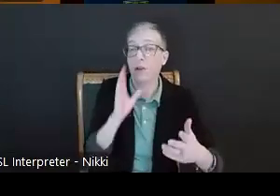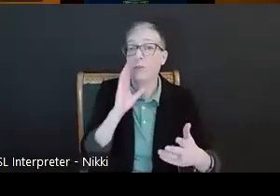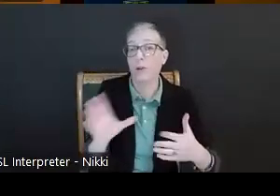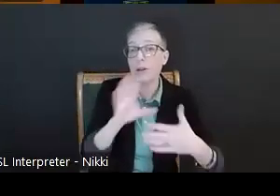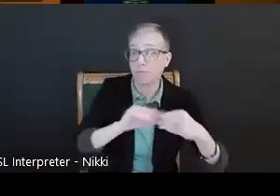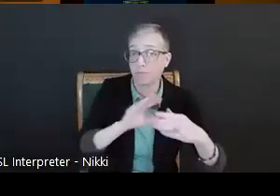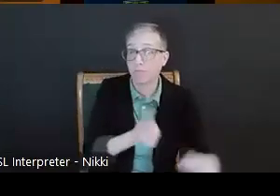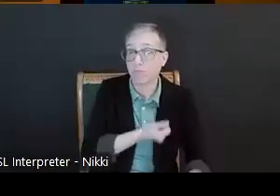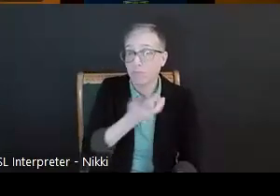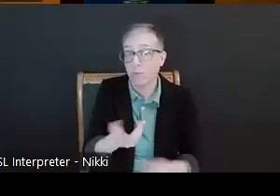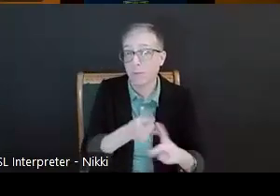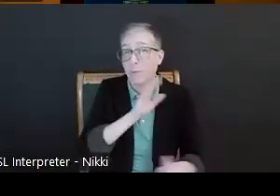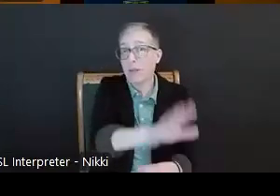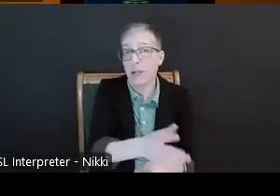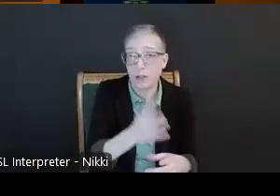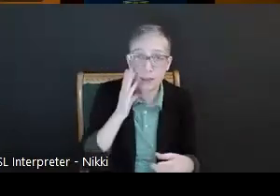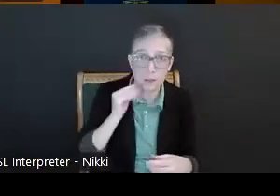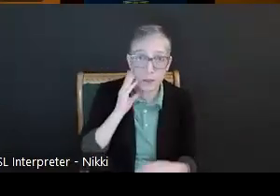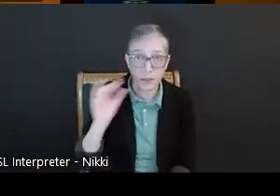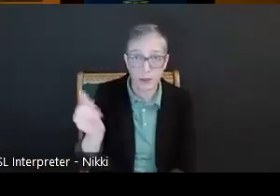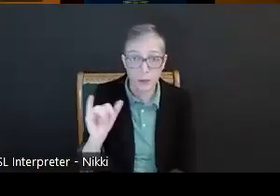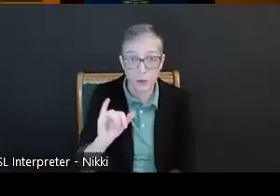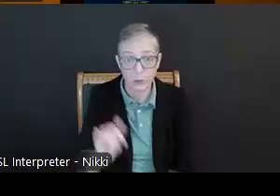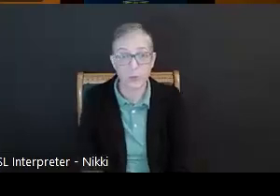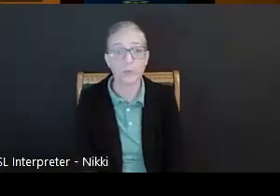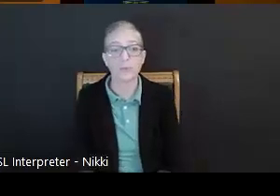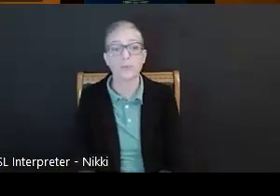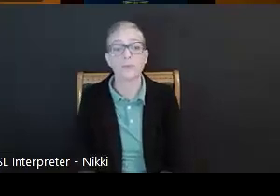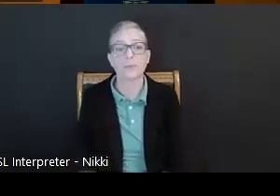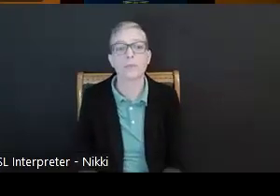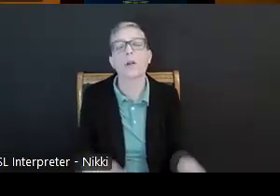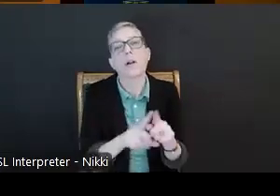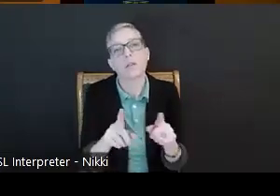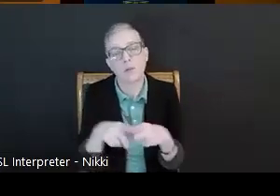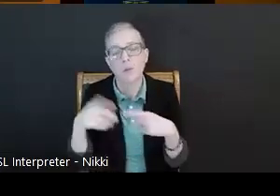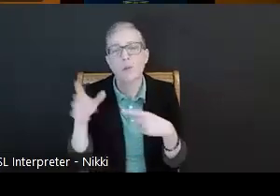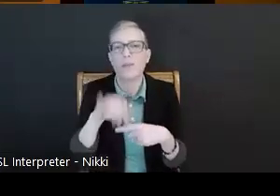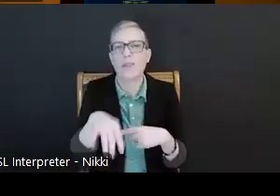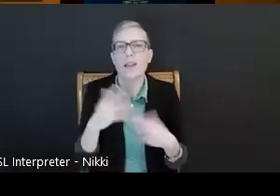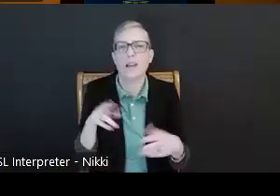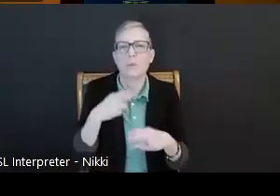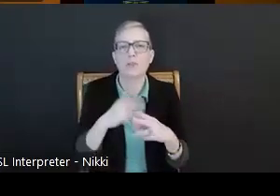also more specifically the aidea of responsiveness to take that into consideration um being able to